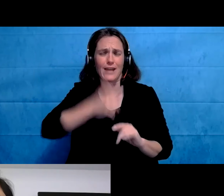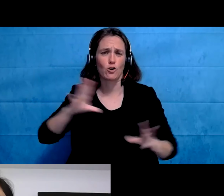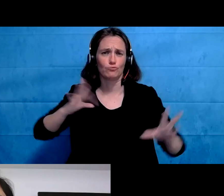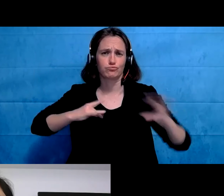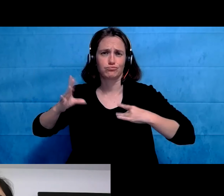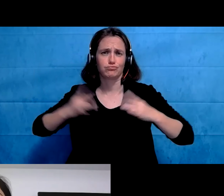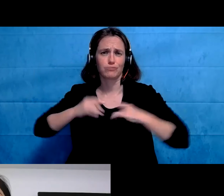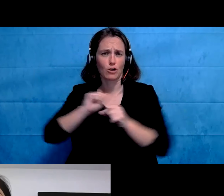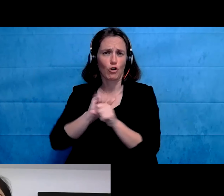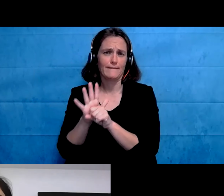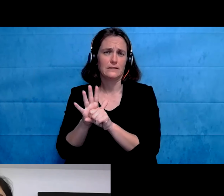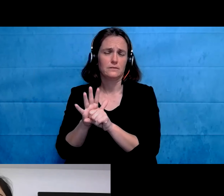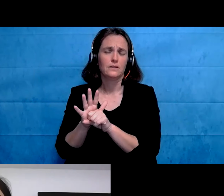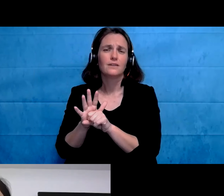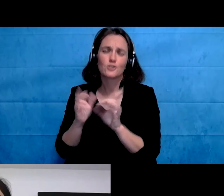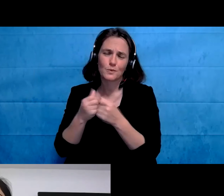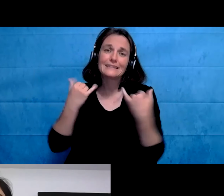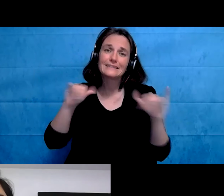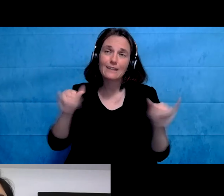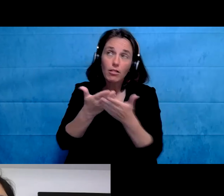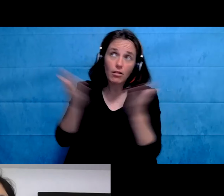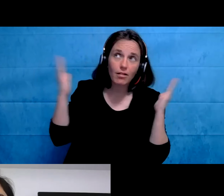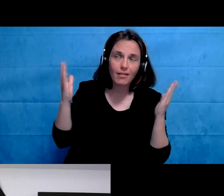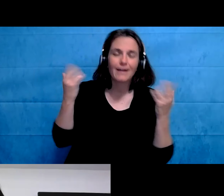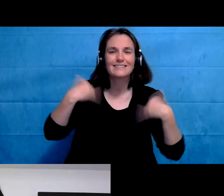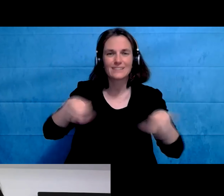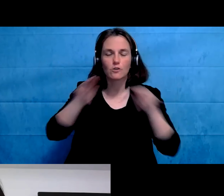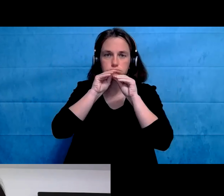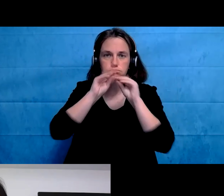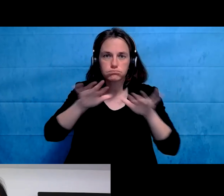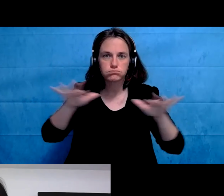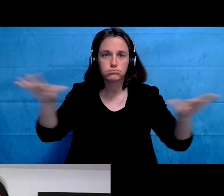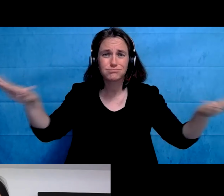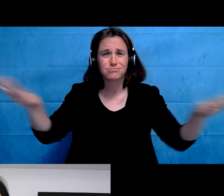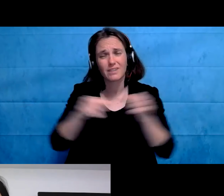And so it's still out there and it's still being transmitted, tens of thousands actually.